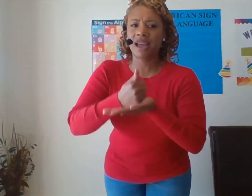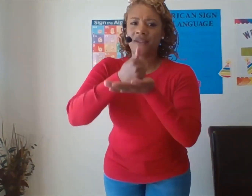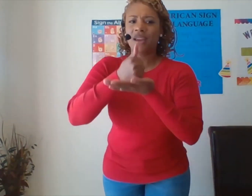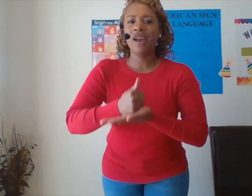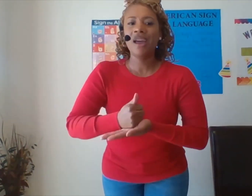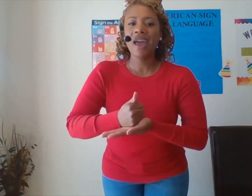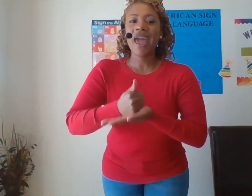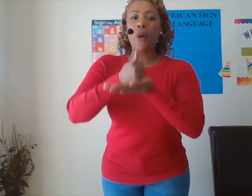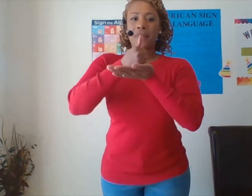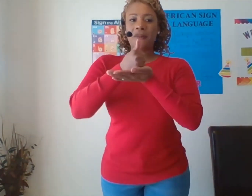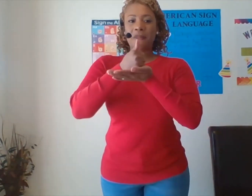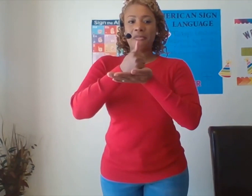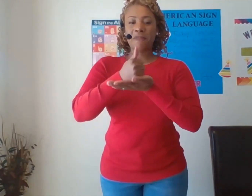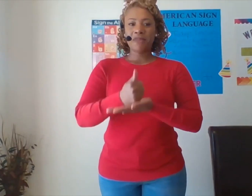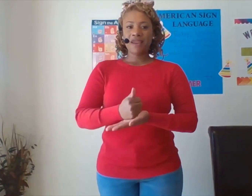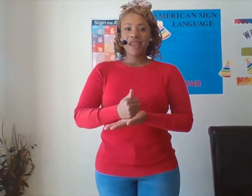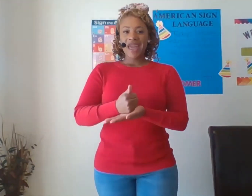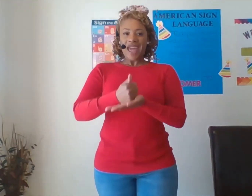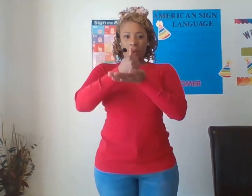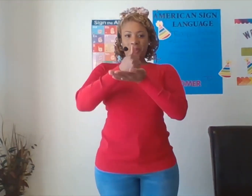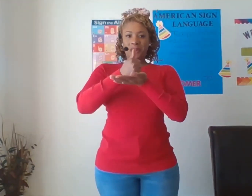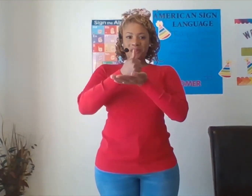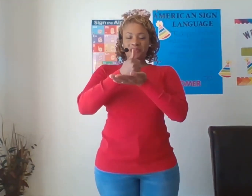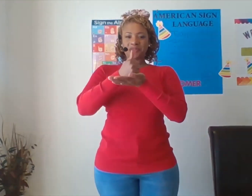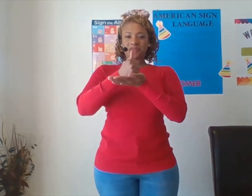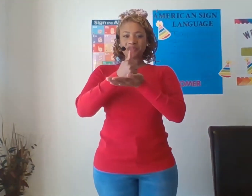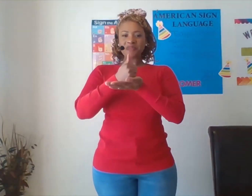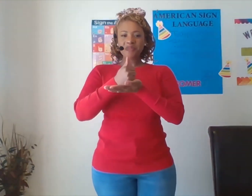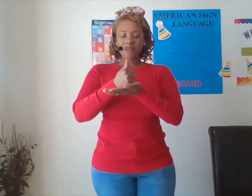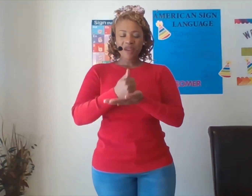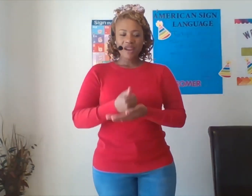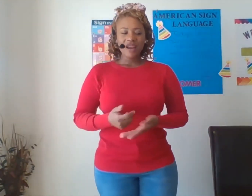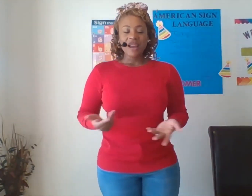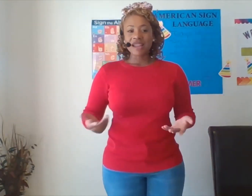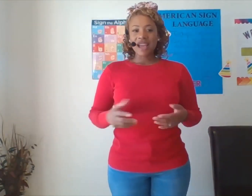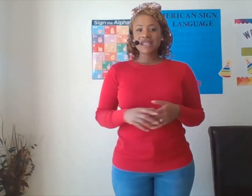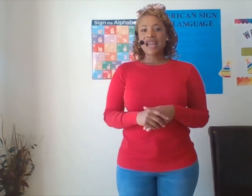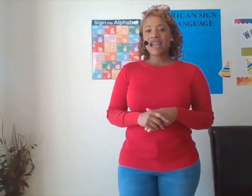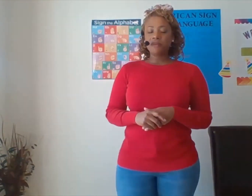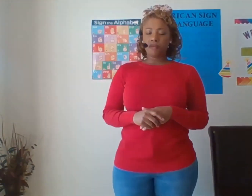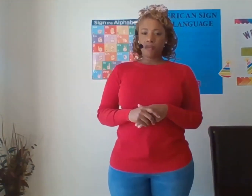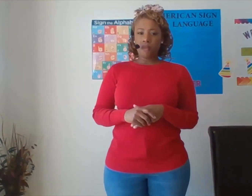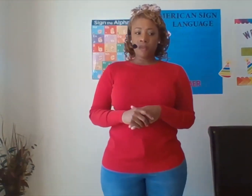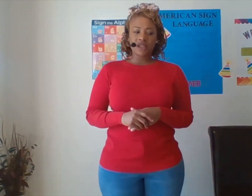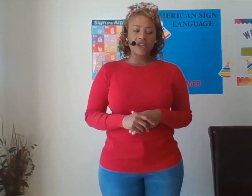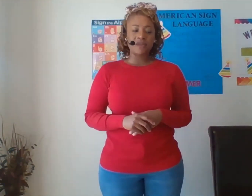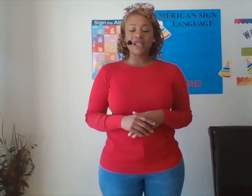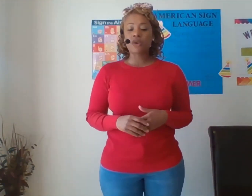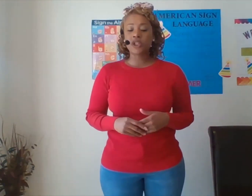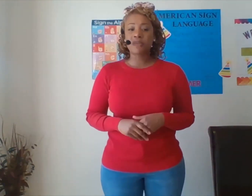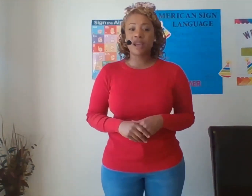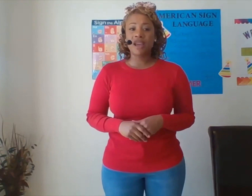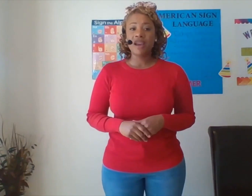help help the next time excuse me is going to be